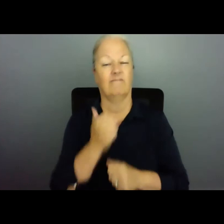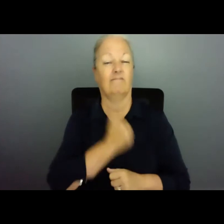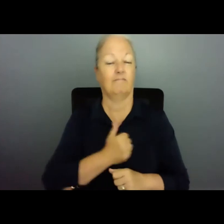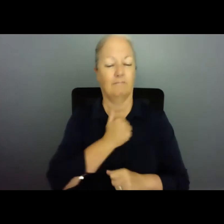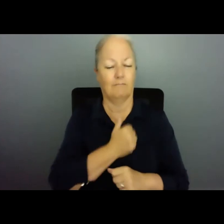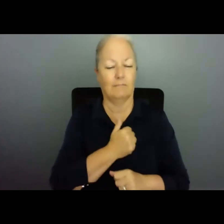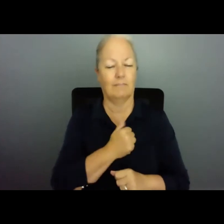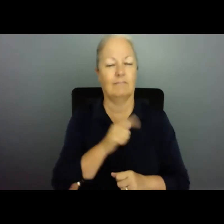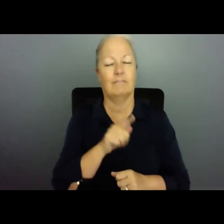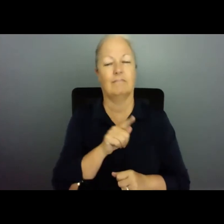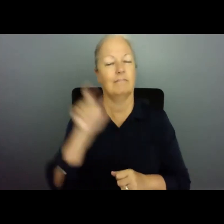i want here